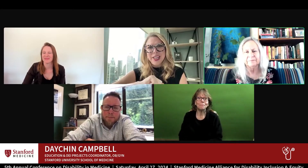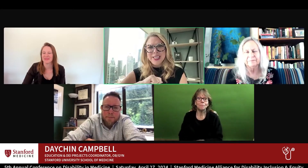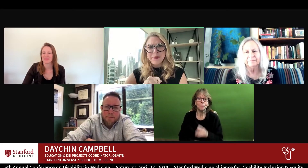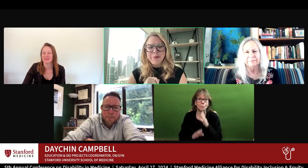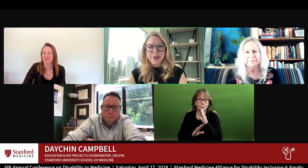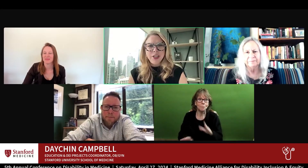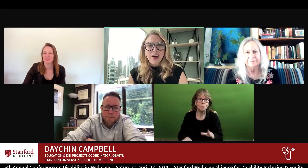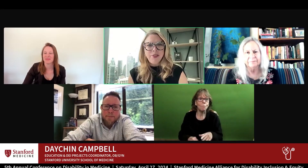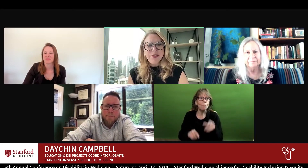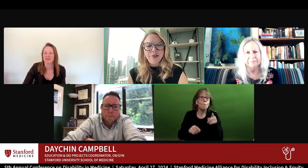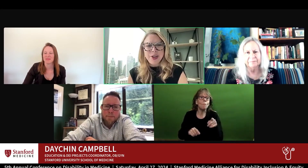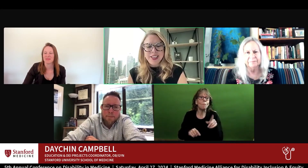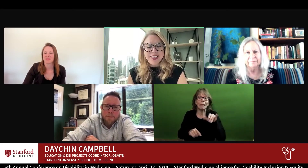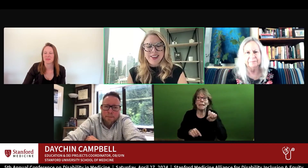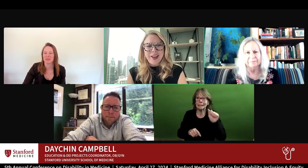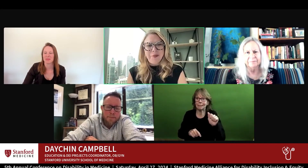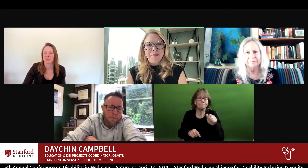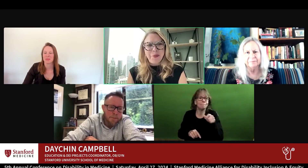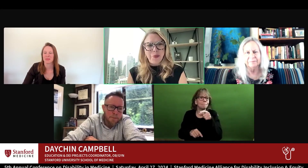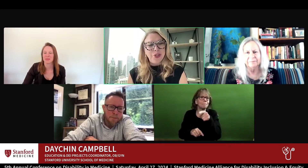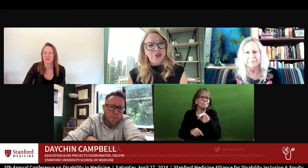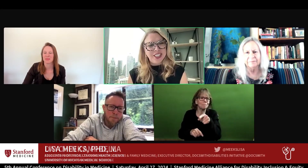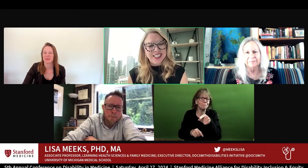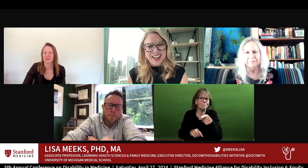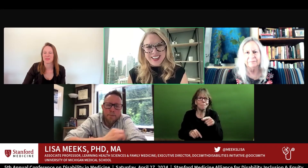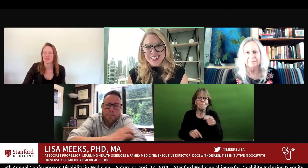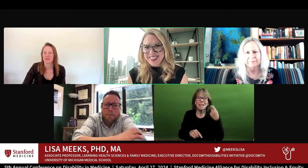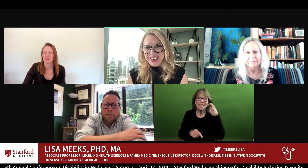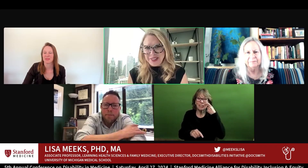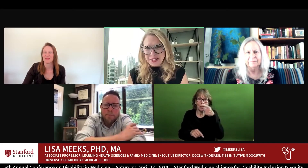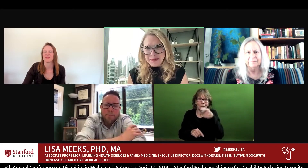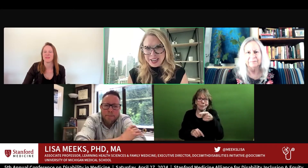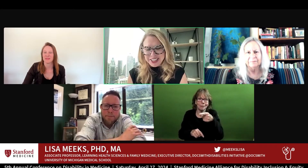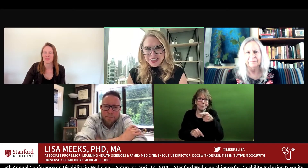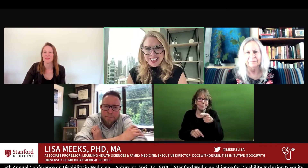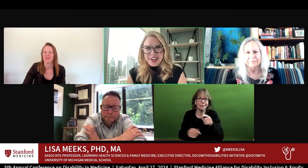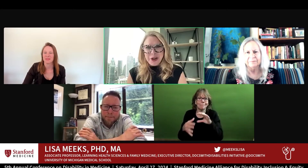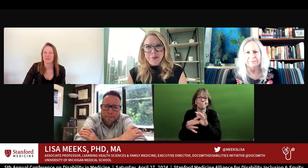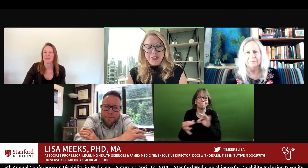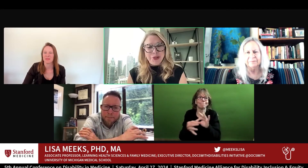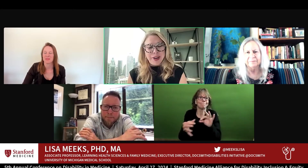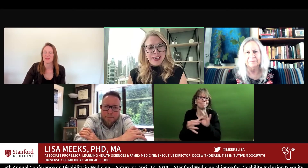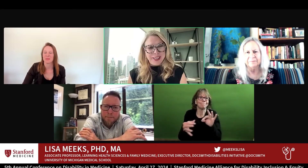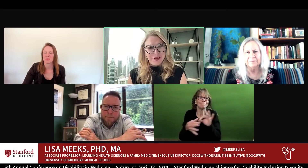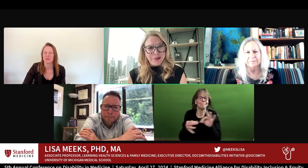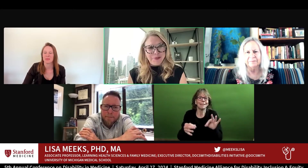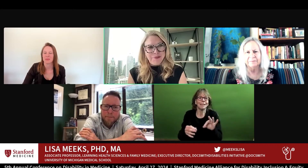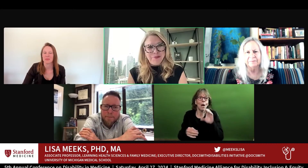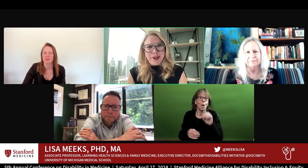Lisa Meeks: I guess building off of what was just said, and thank you so much. OB-GYN has been